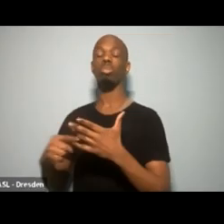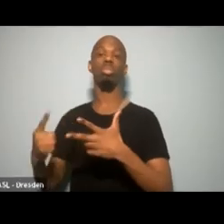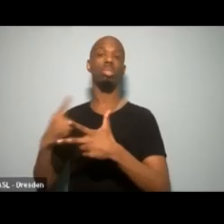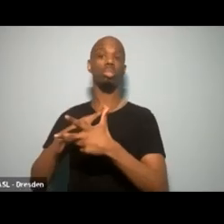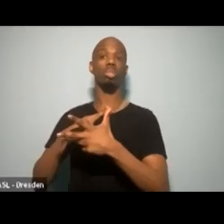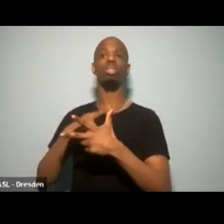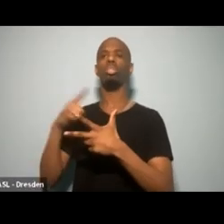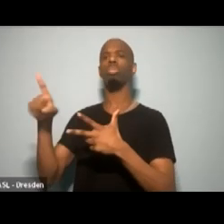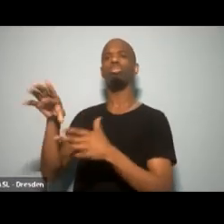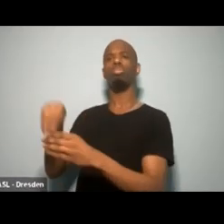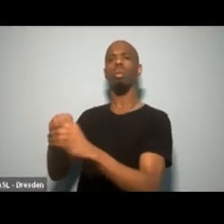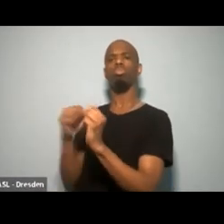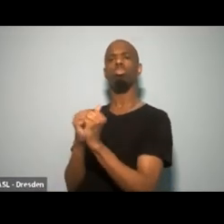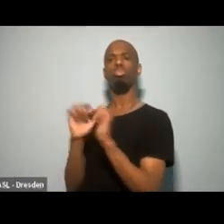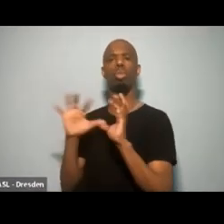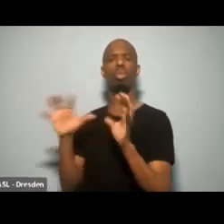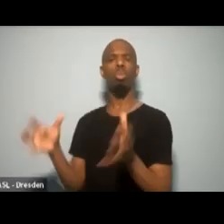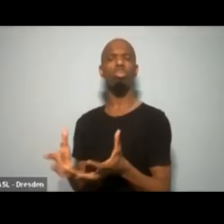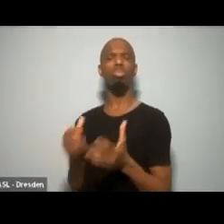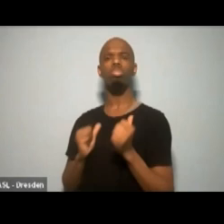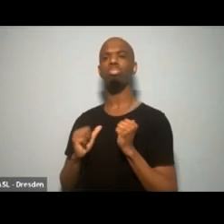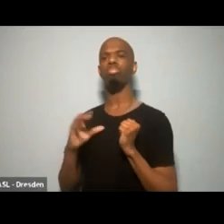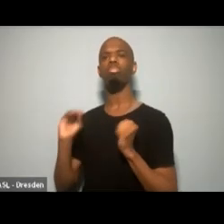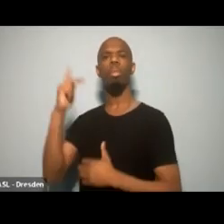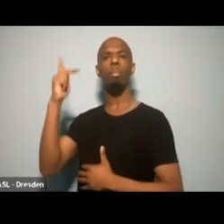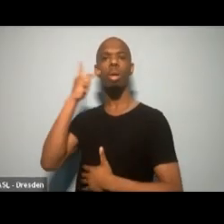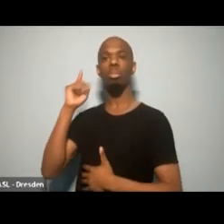and Politics at Georgetown University.